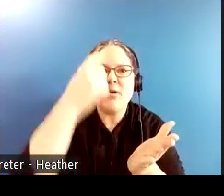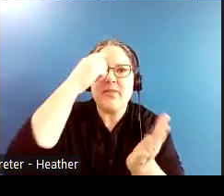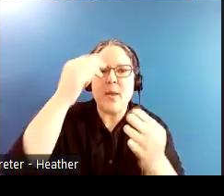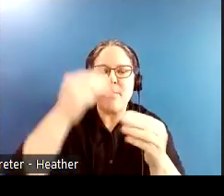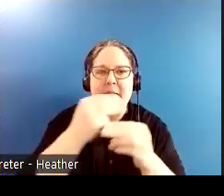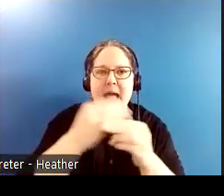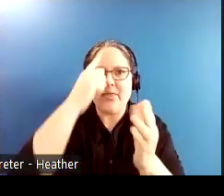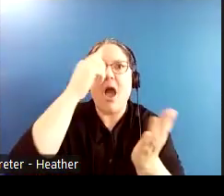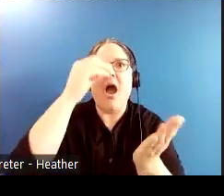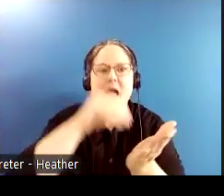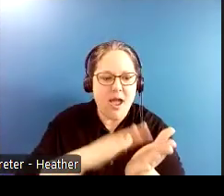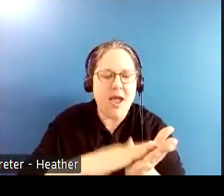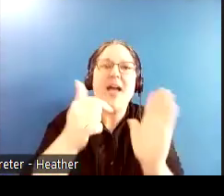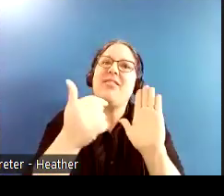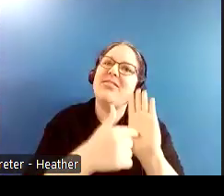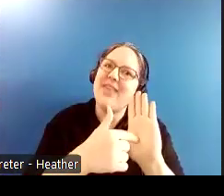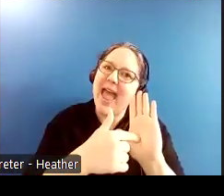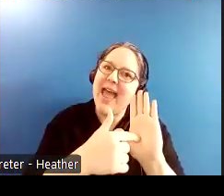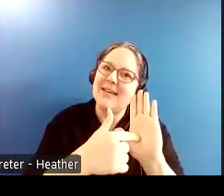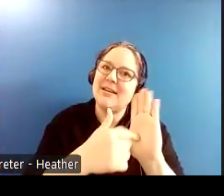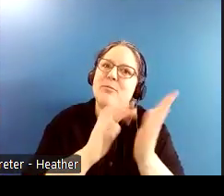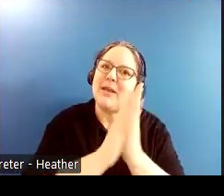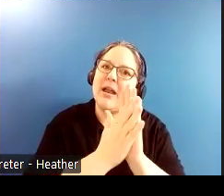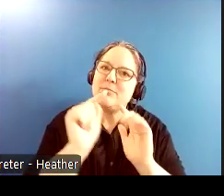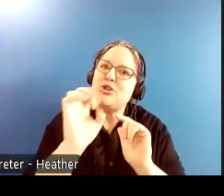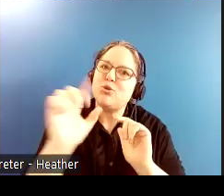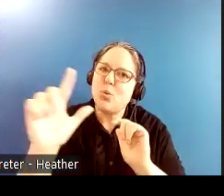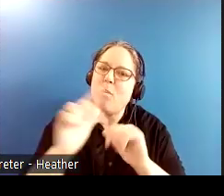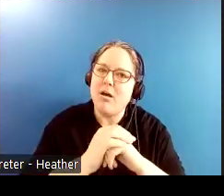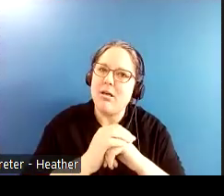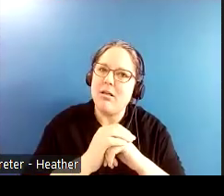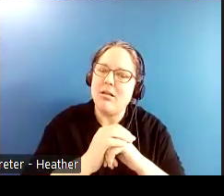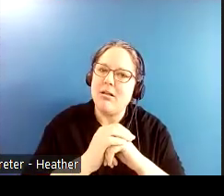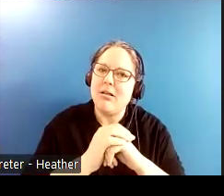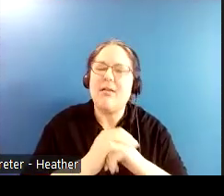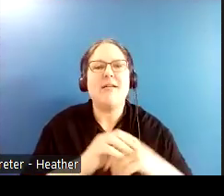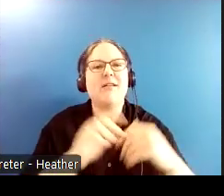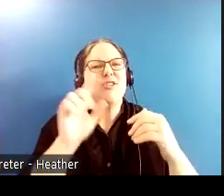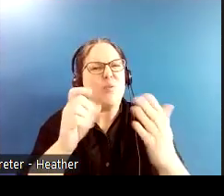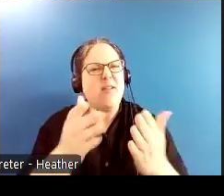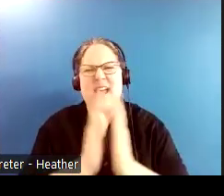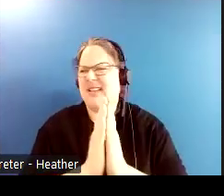uh you might produce a mathematical object. It's worth asking how long have we been doing that?